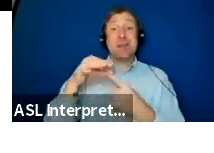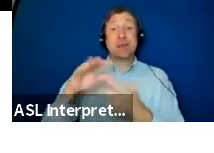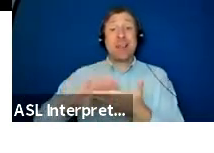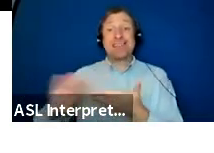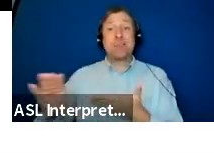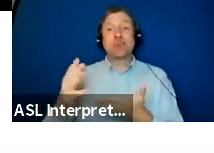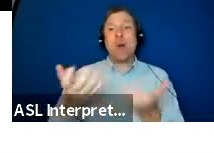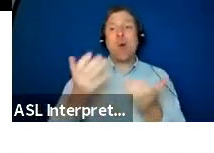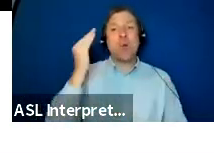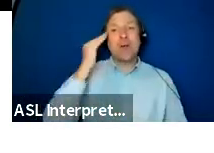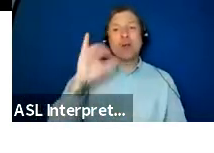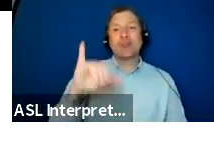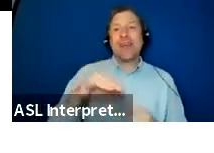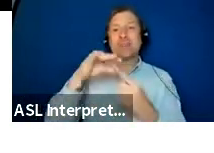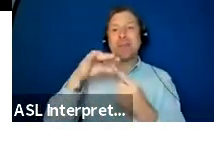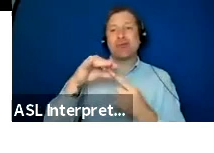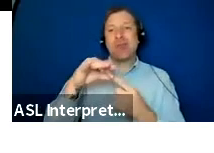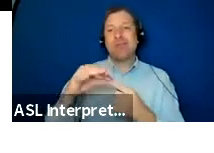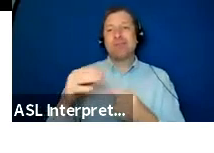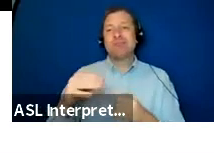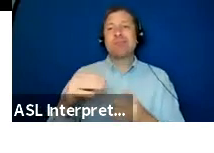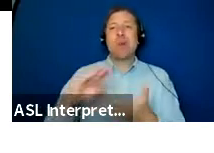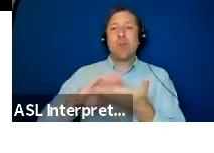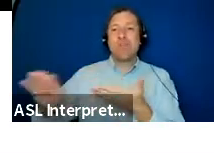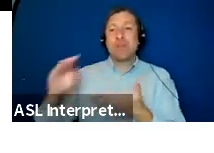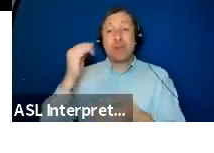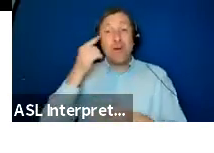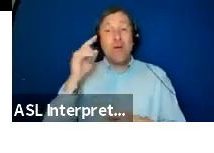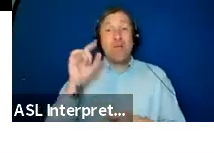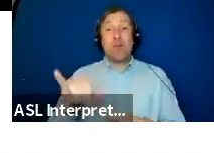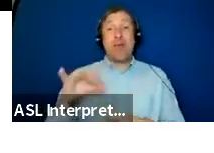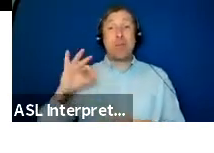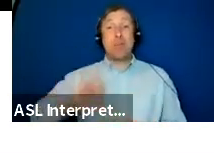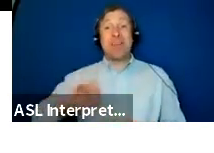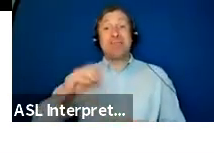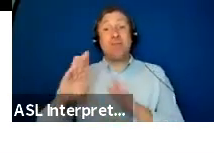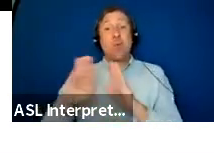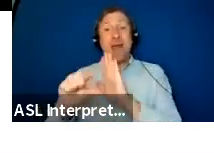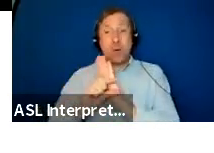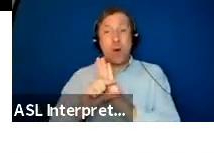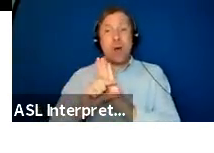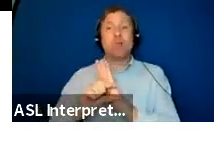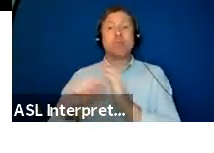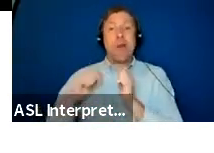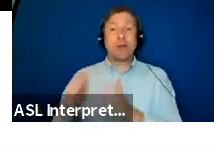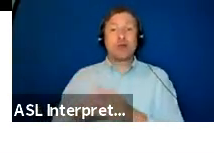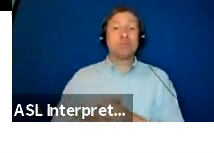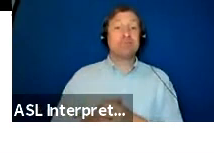two things about this special provision, regarding benefit contributions for background performers. Number one, I want to just particularly acknowledge